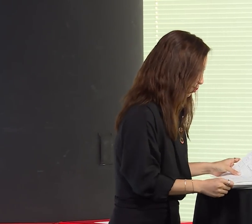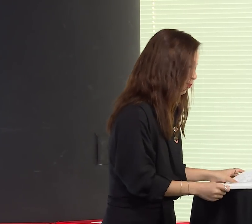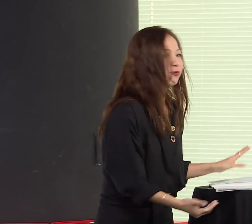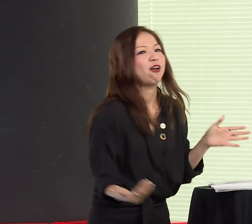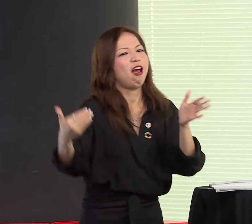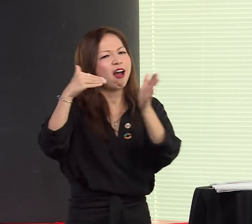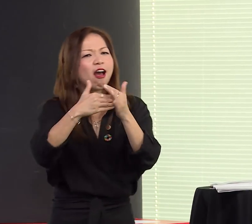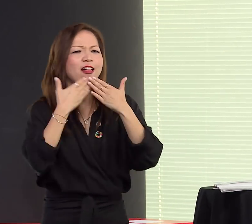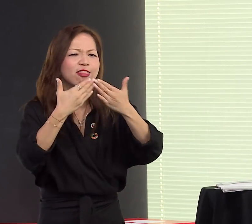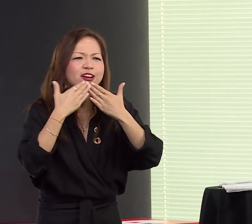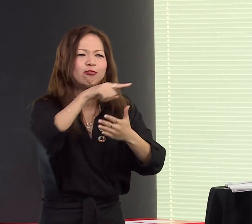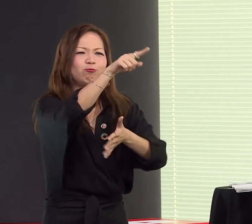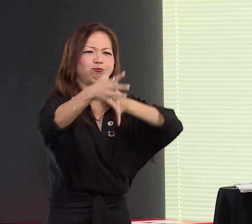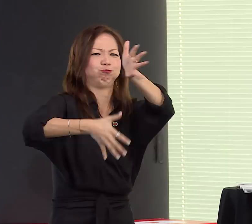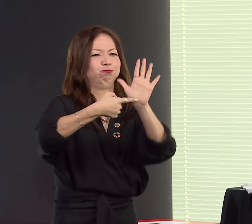Thank you again.